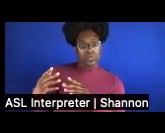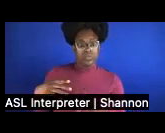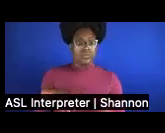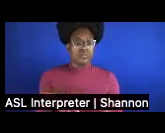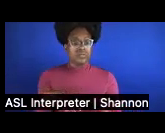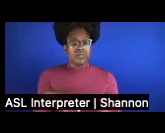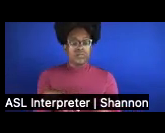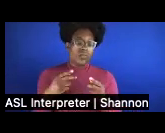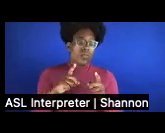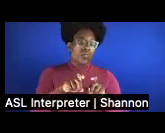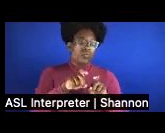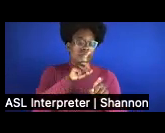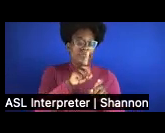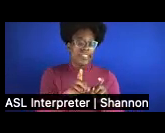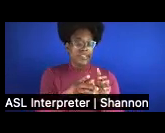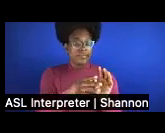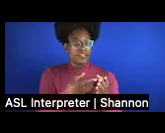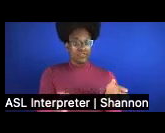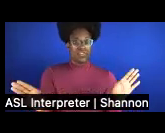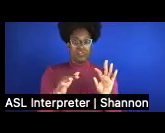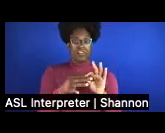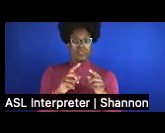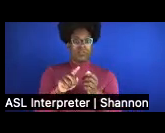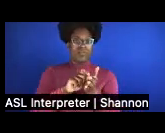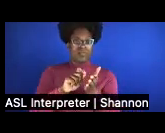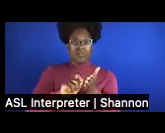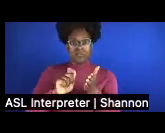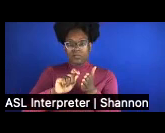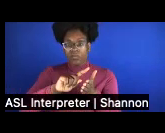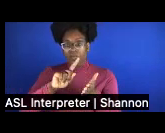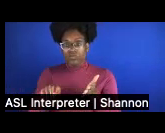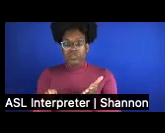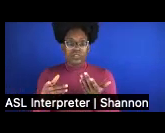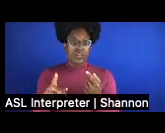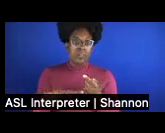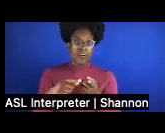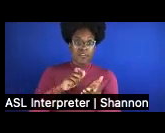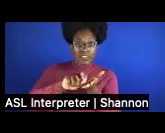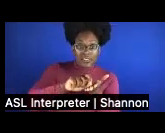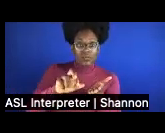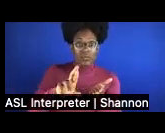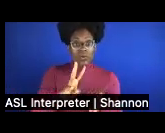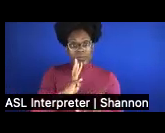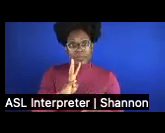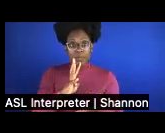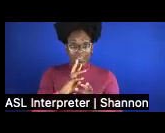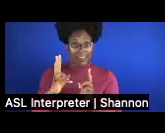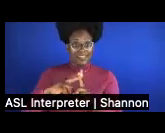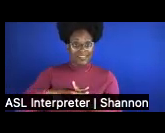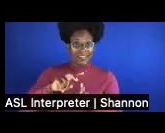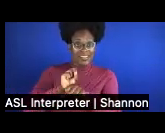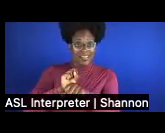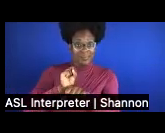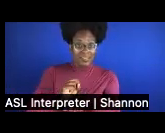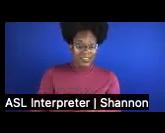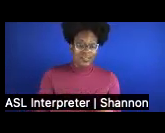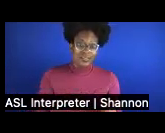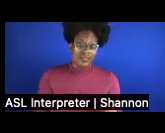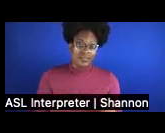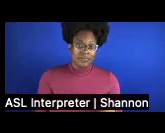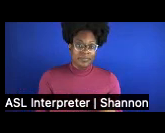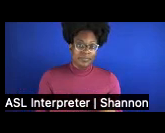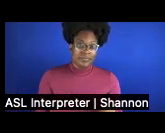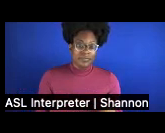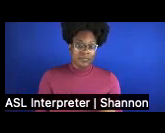either in written or spoken assignments. For instance, these questions can be about citations